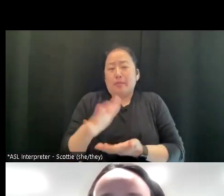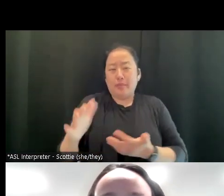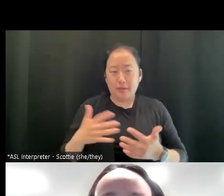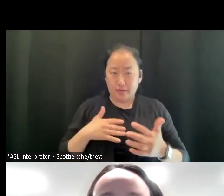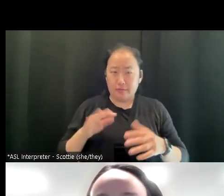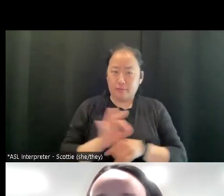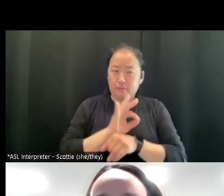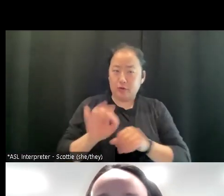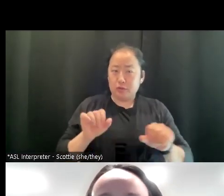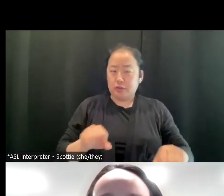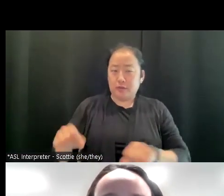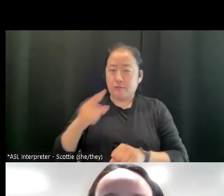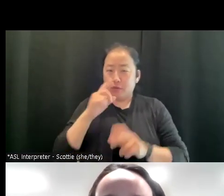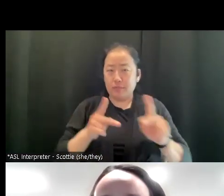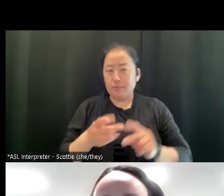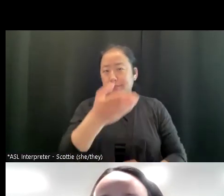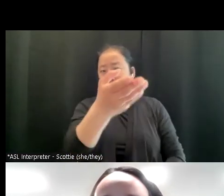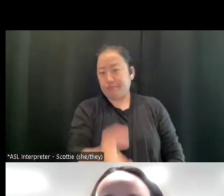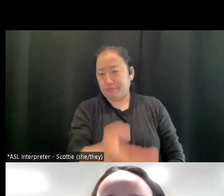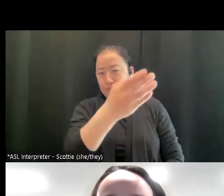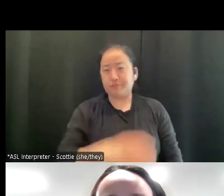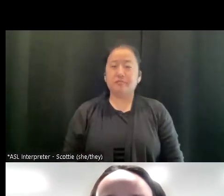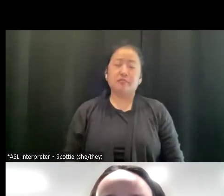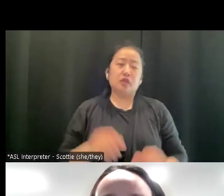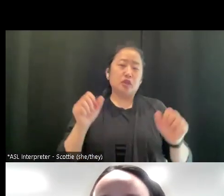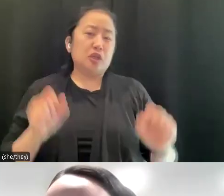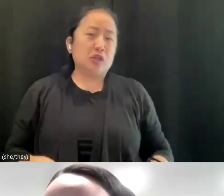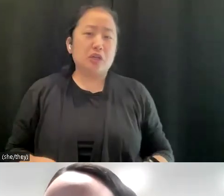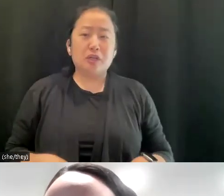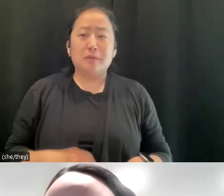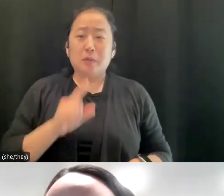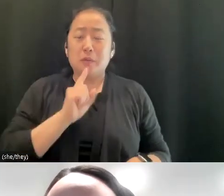It could be low tech, mid tech, high-tech, low tech like a large playing card to as